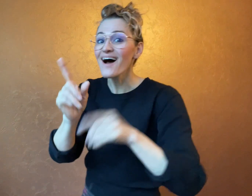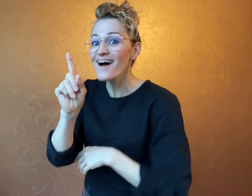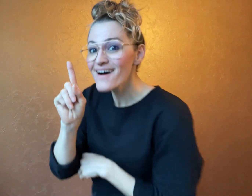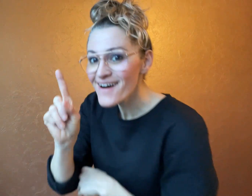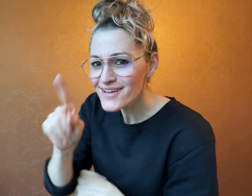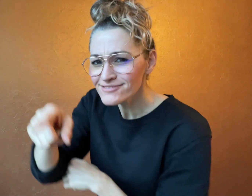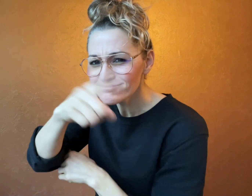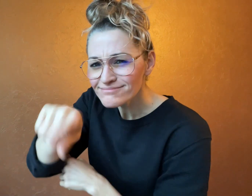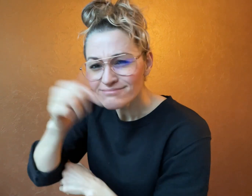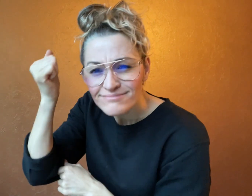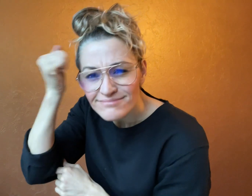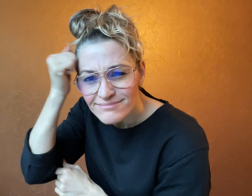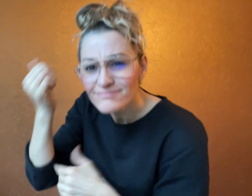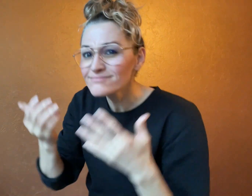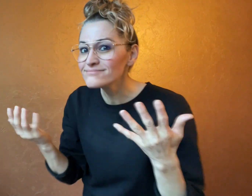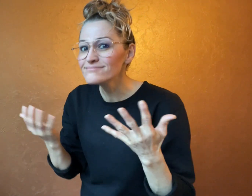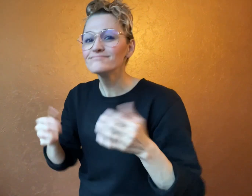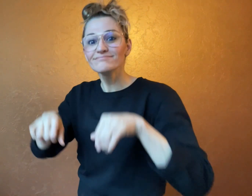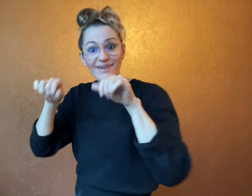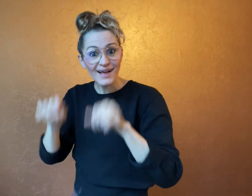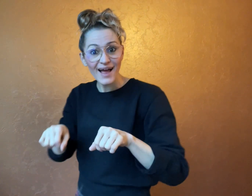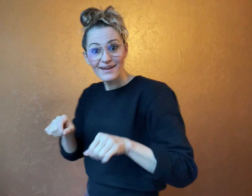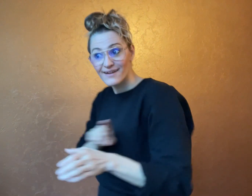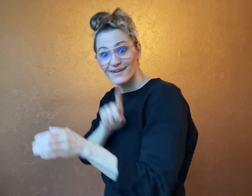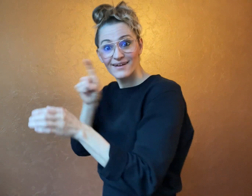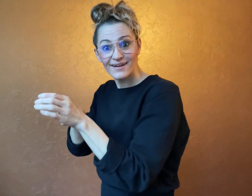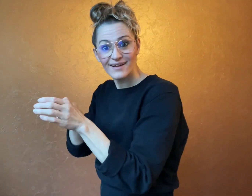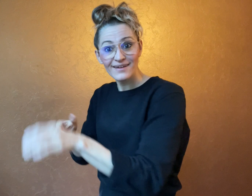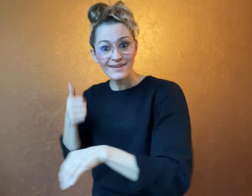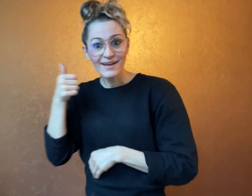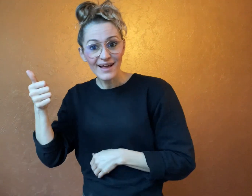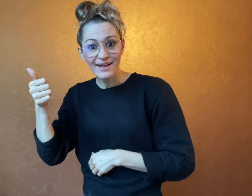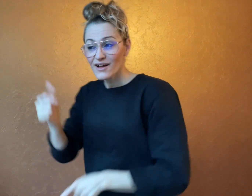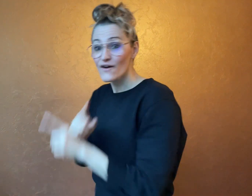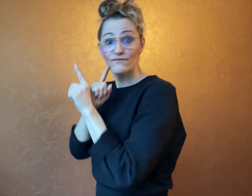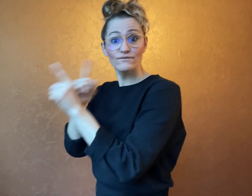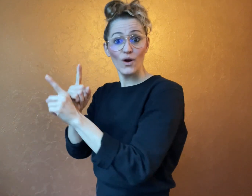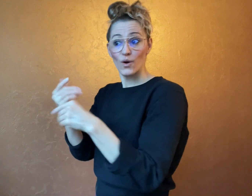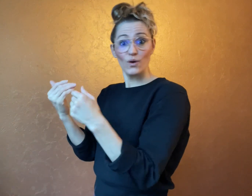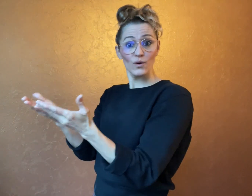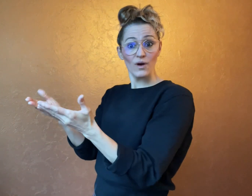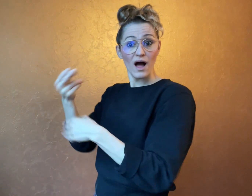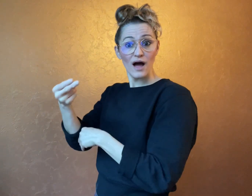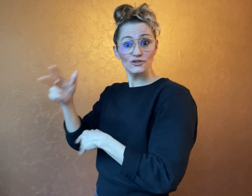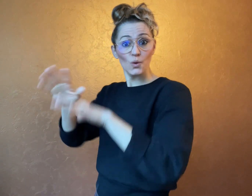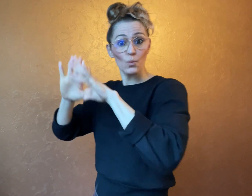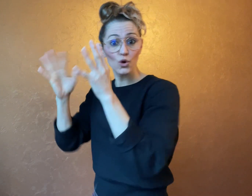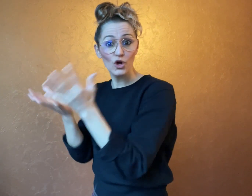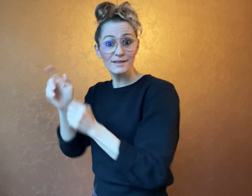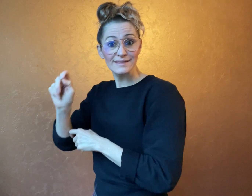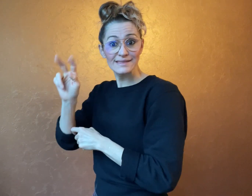Don’t forget to subscribe, like, and follow